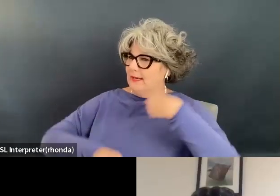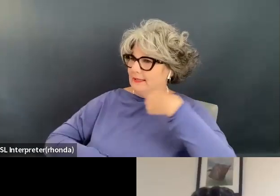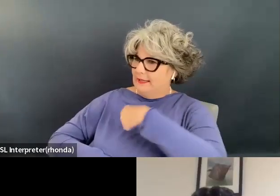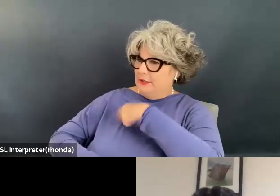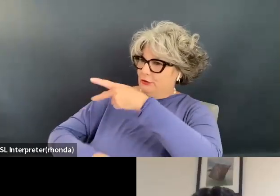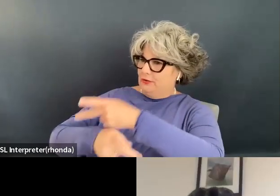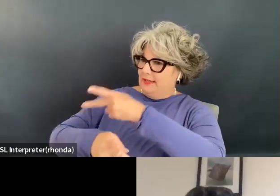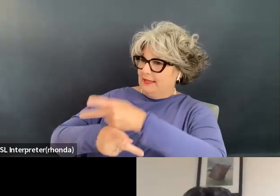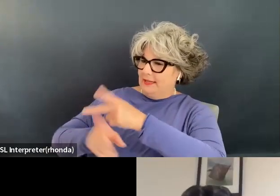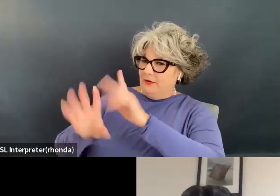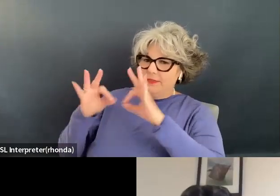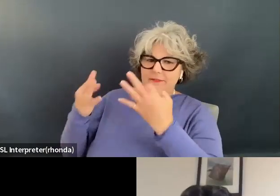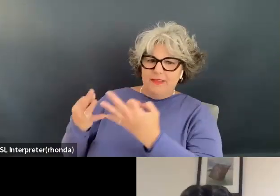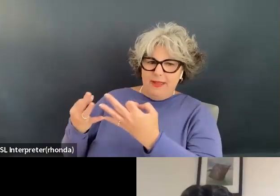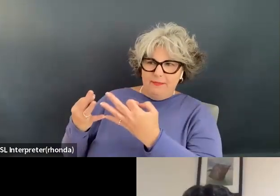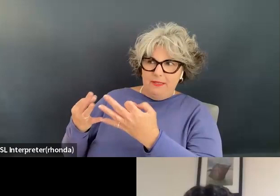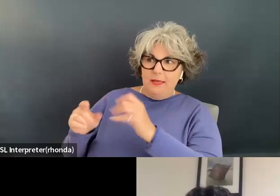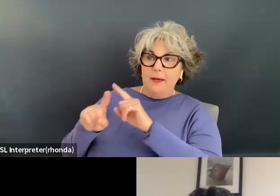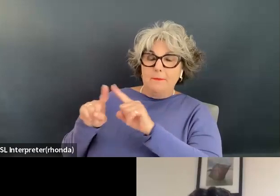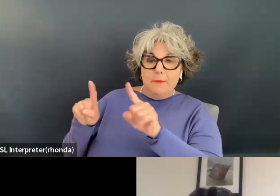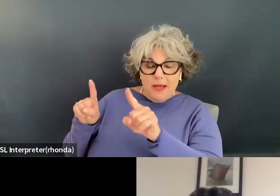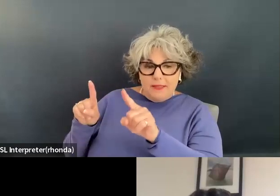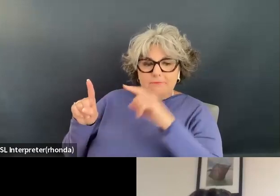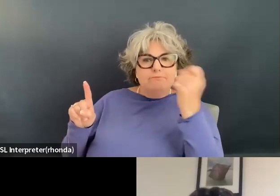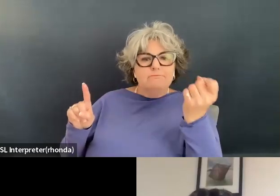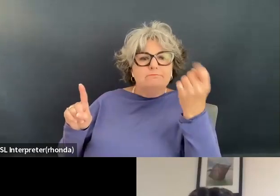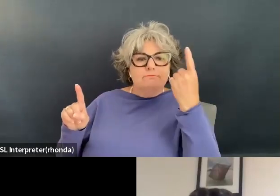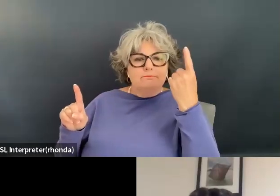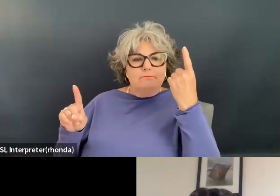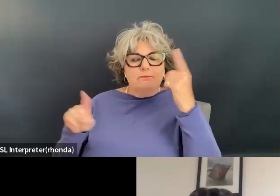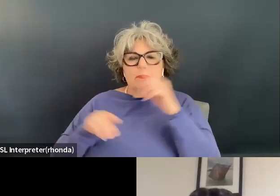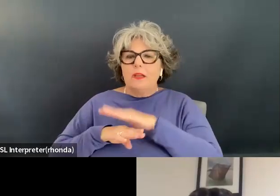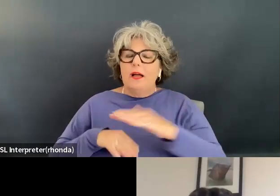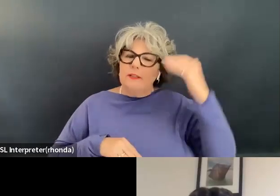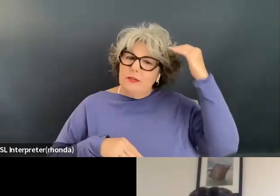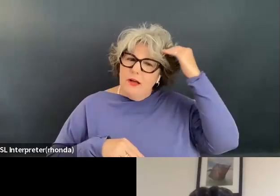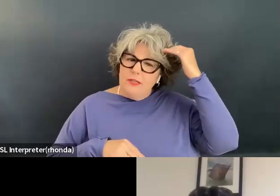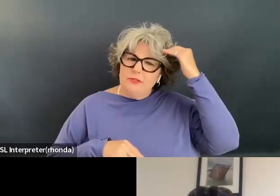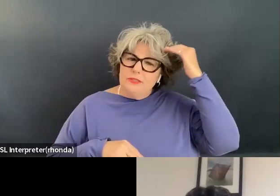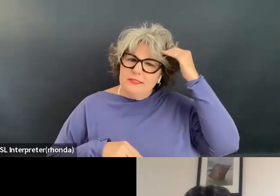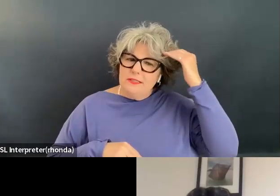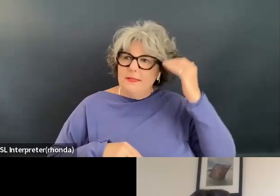But by saying that, we are unconsciously making that man to think